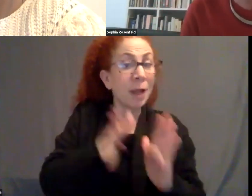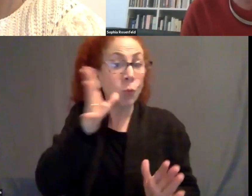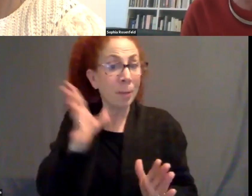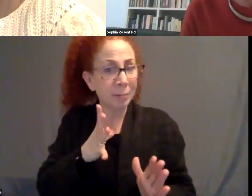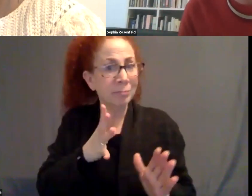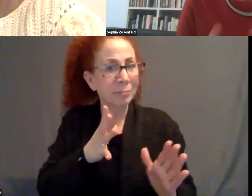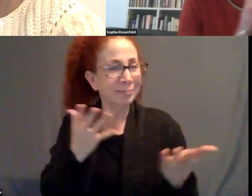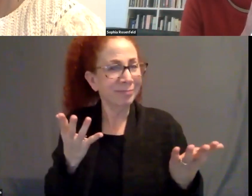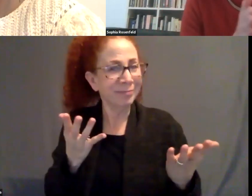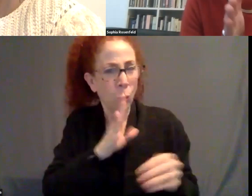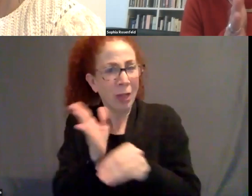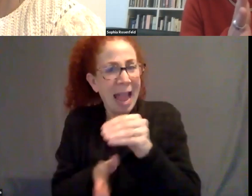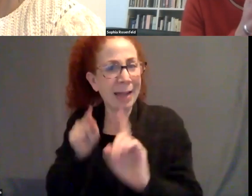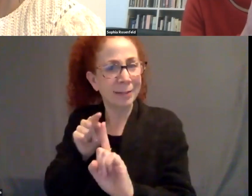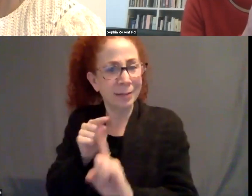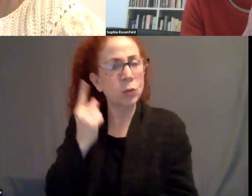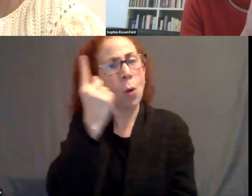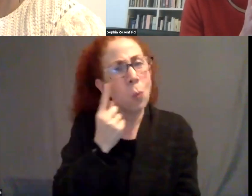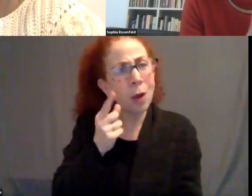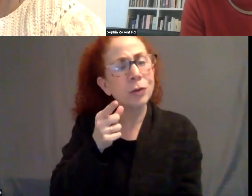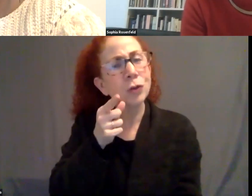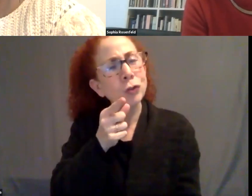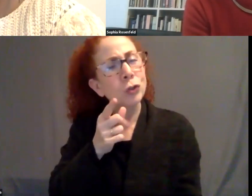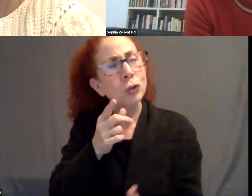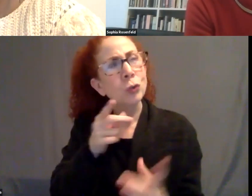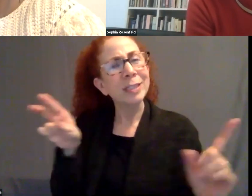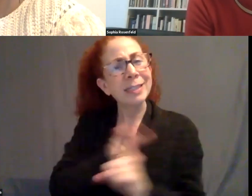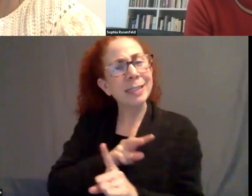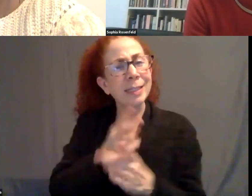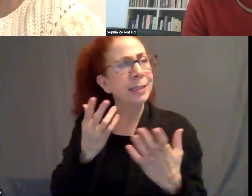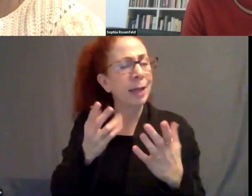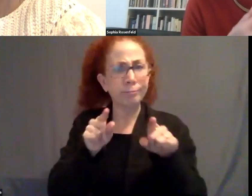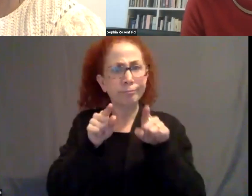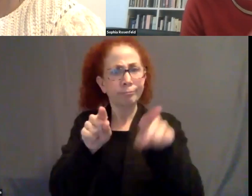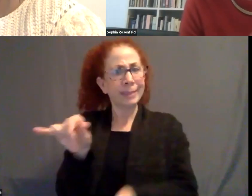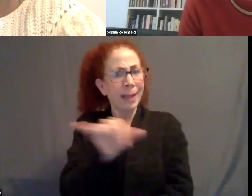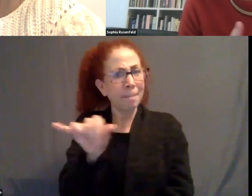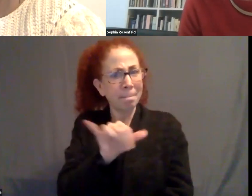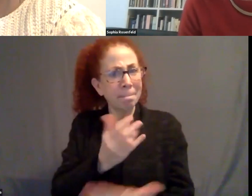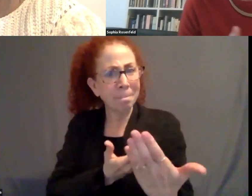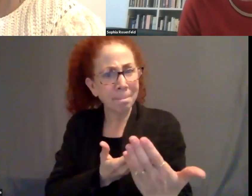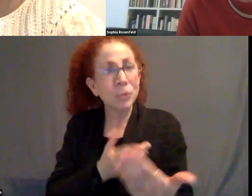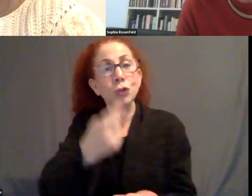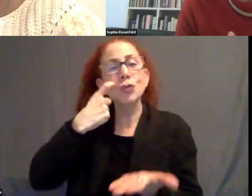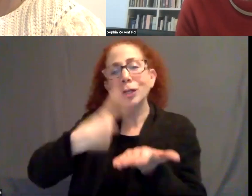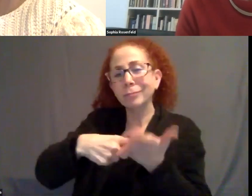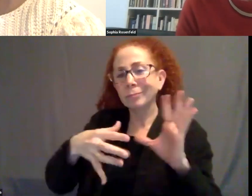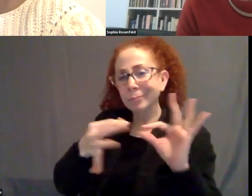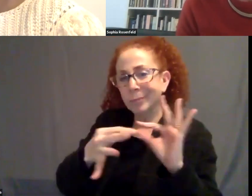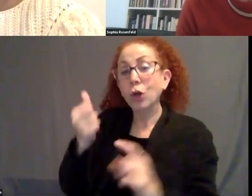So I'm wondering whether you see a parallelism? And you've just pointed out that girls are particularly